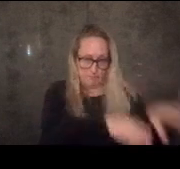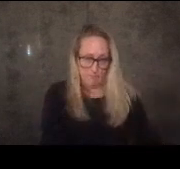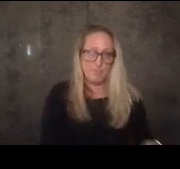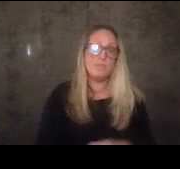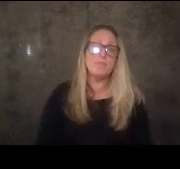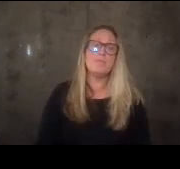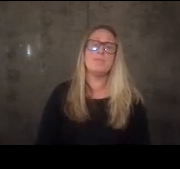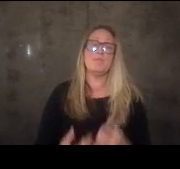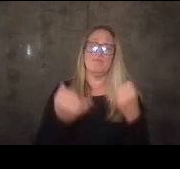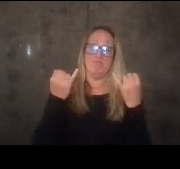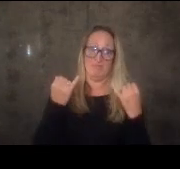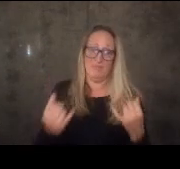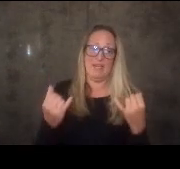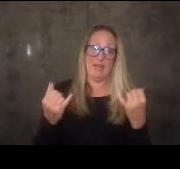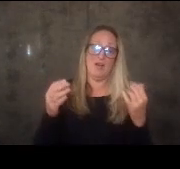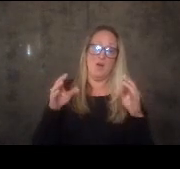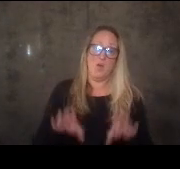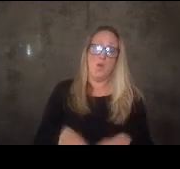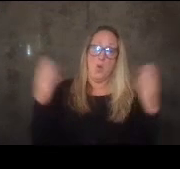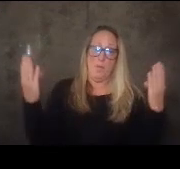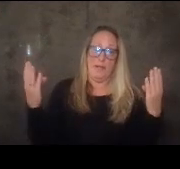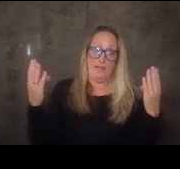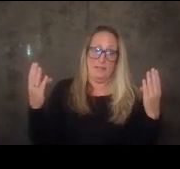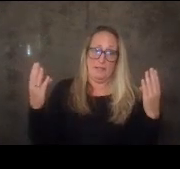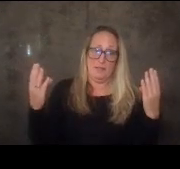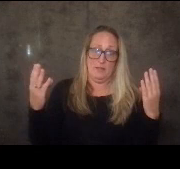And now I'm going to open up a web browser.